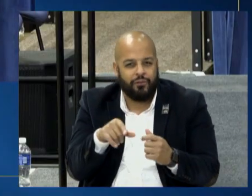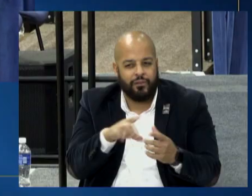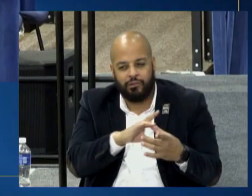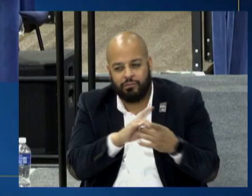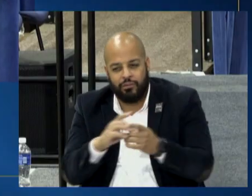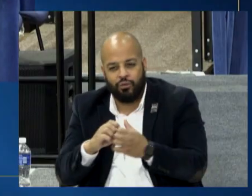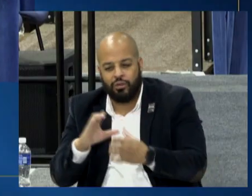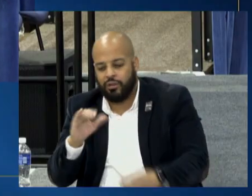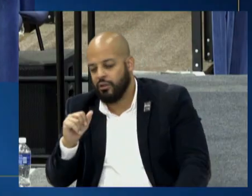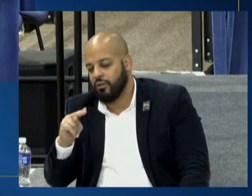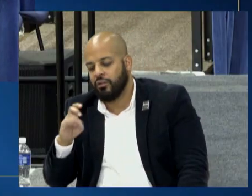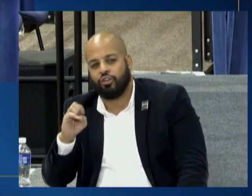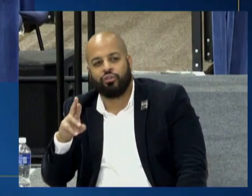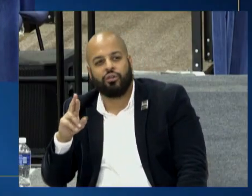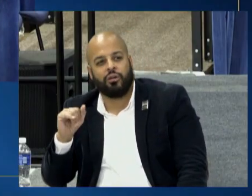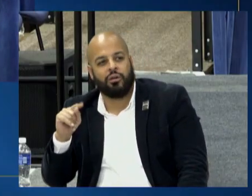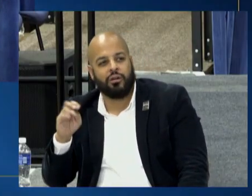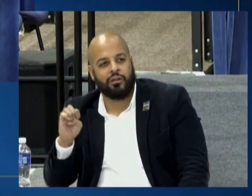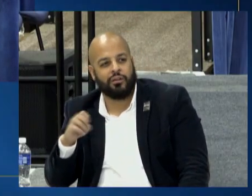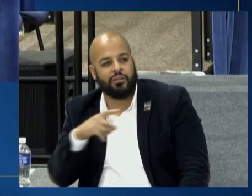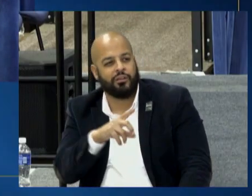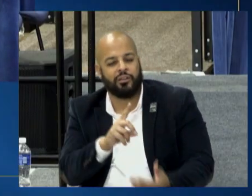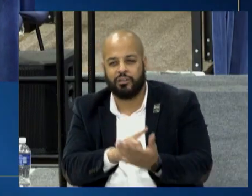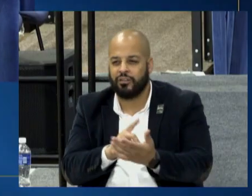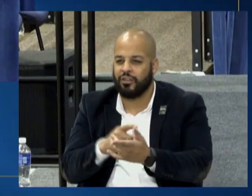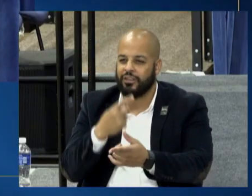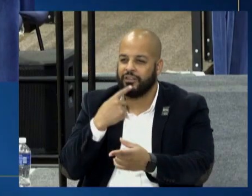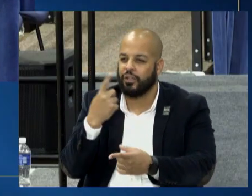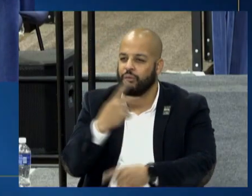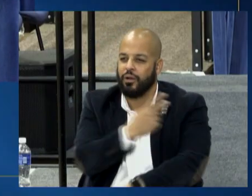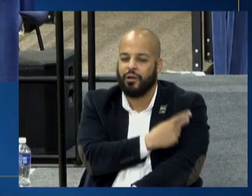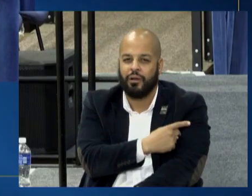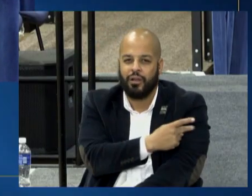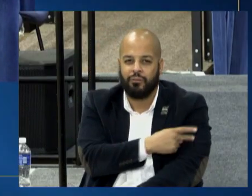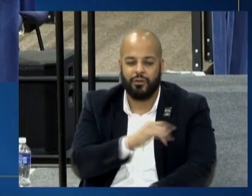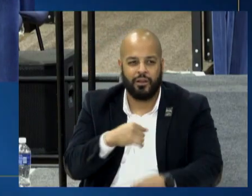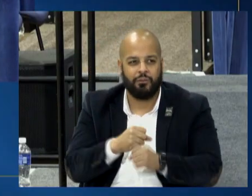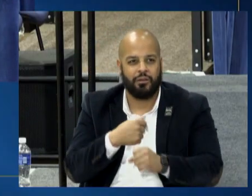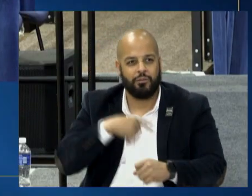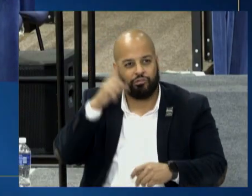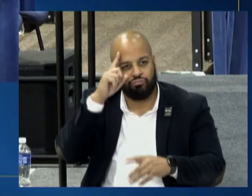You -- Dr. Menghrajani was talking about a patient. So, it made me think of a patient. So,